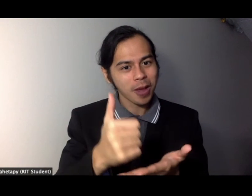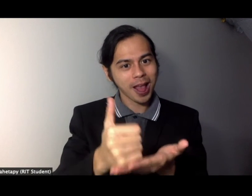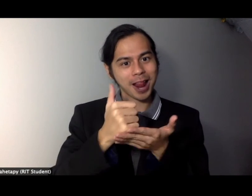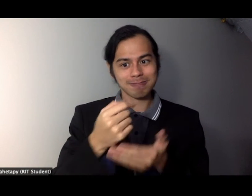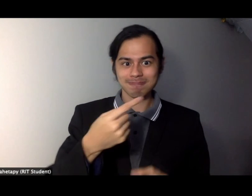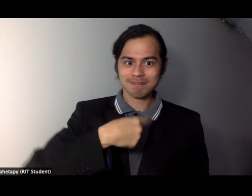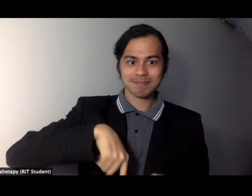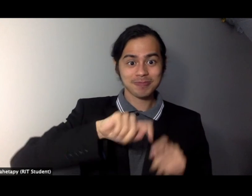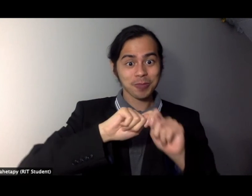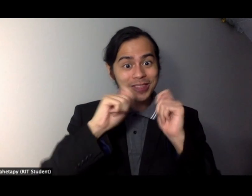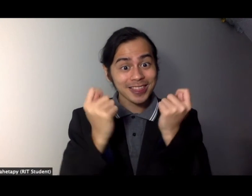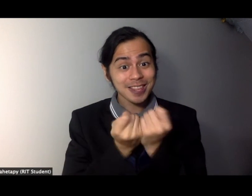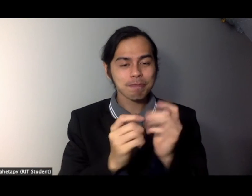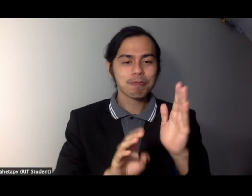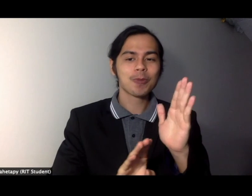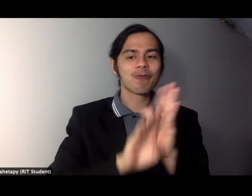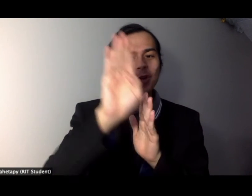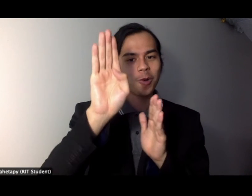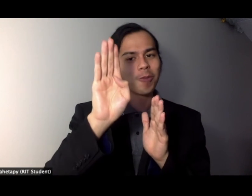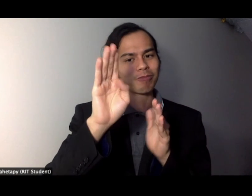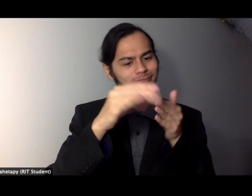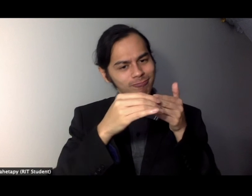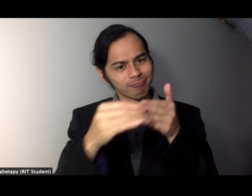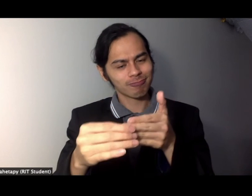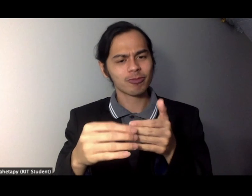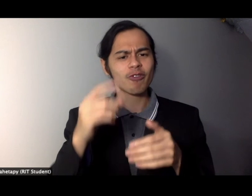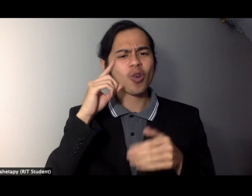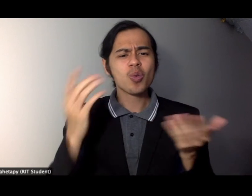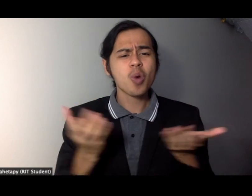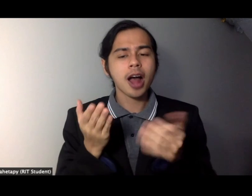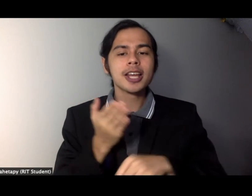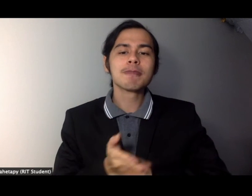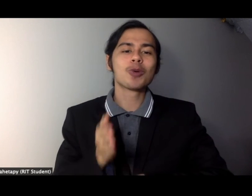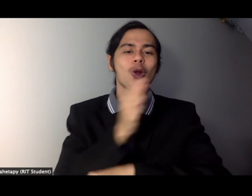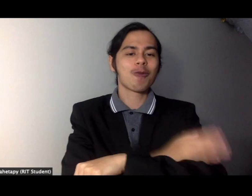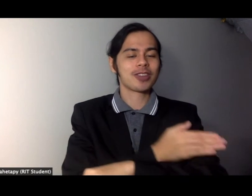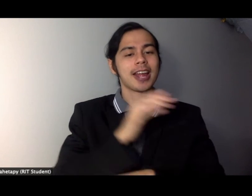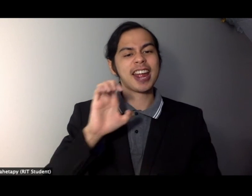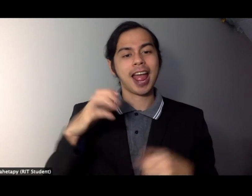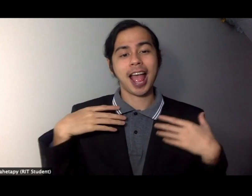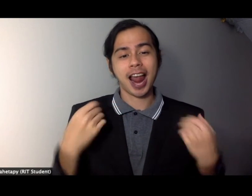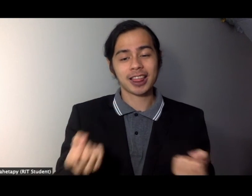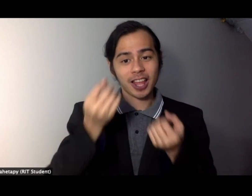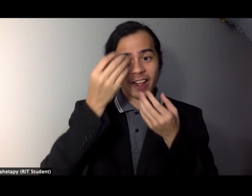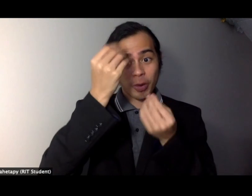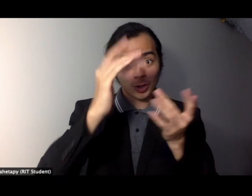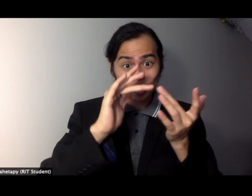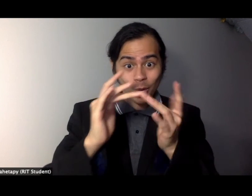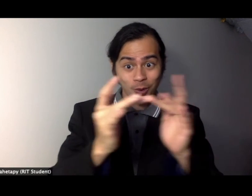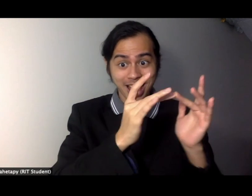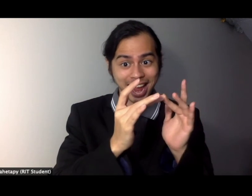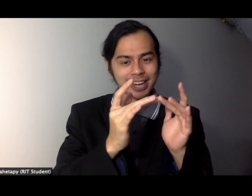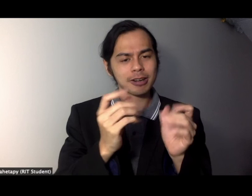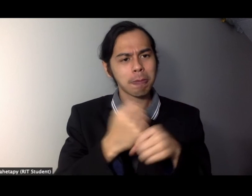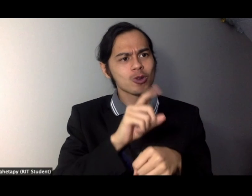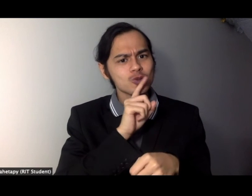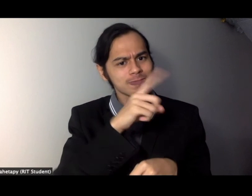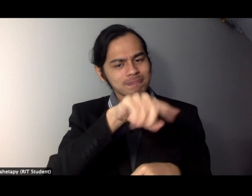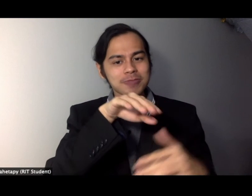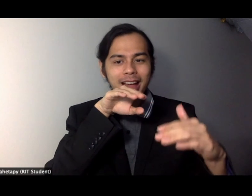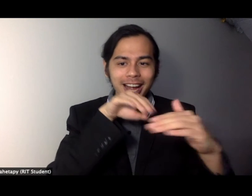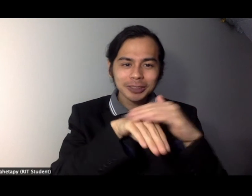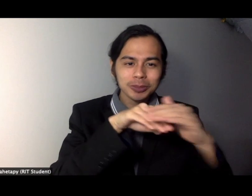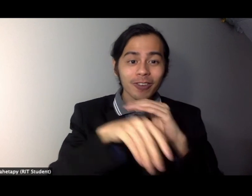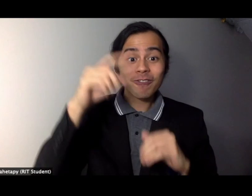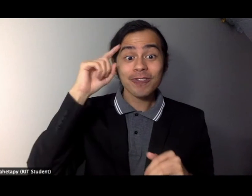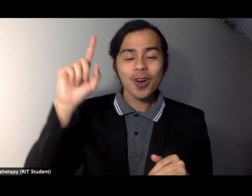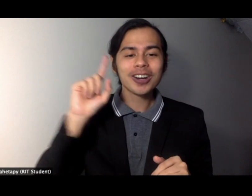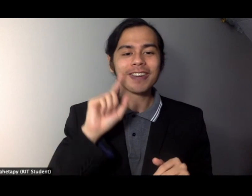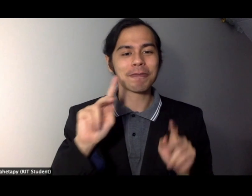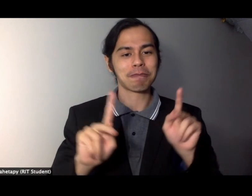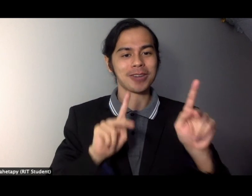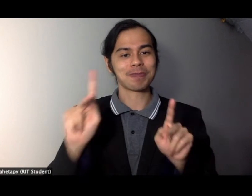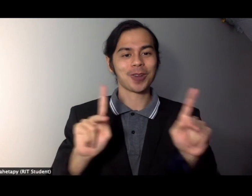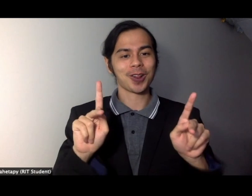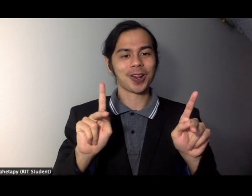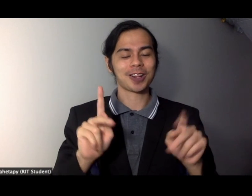... will help a team to develop a guide for improving eHealth information to be accessible for deaf individuals.